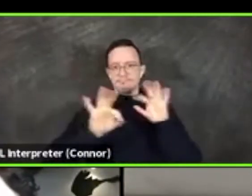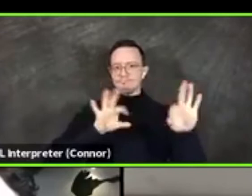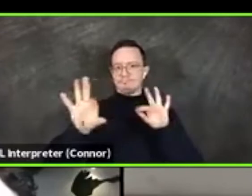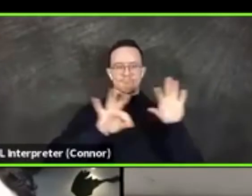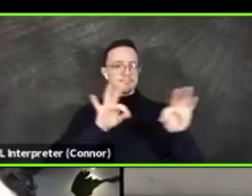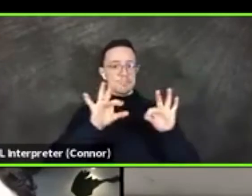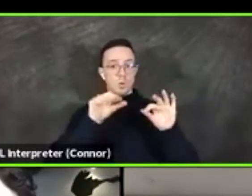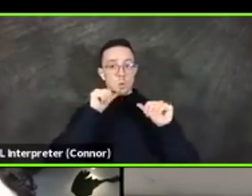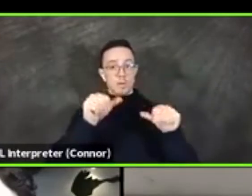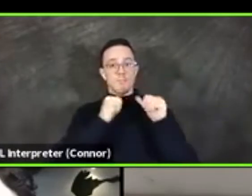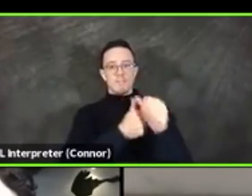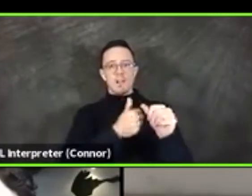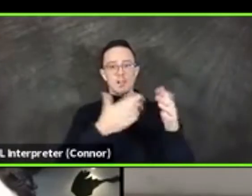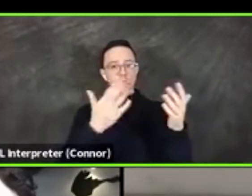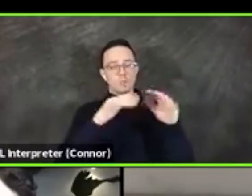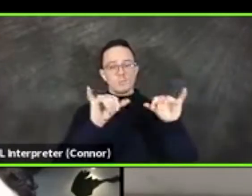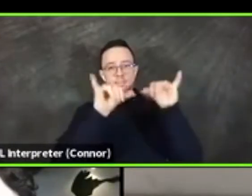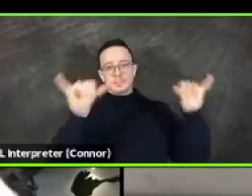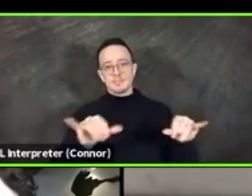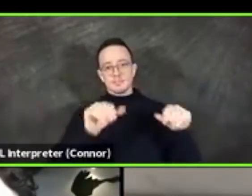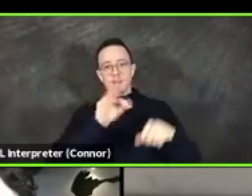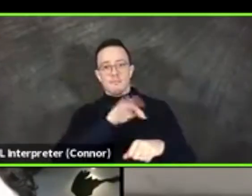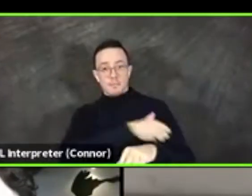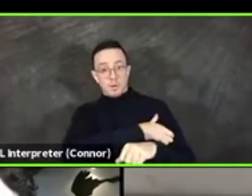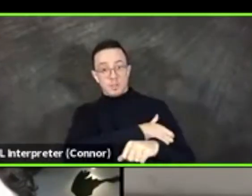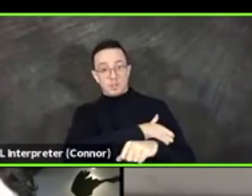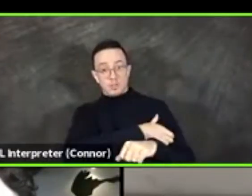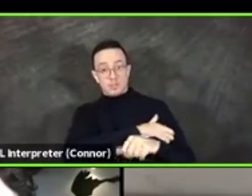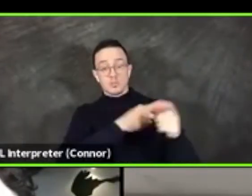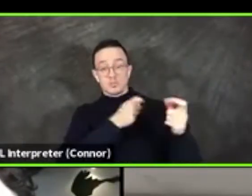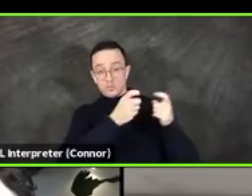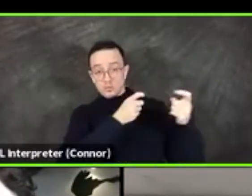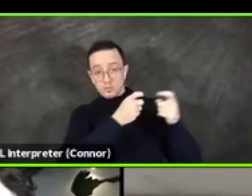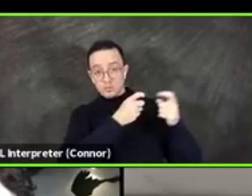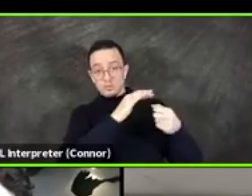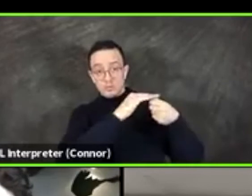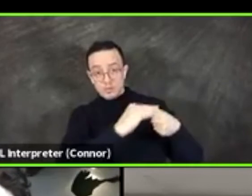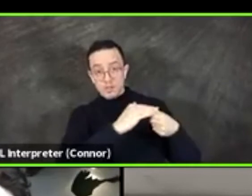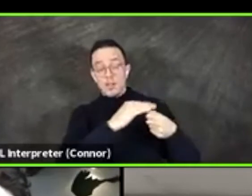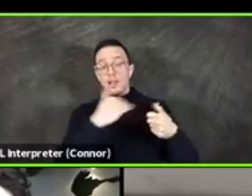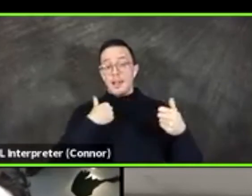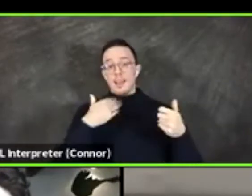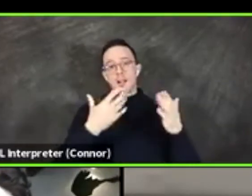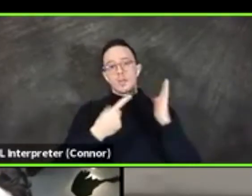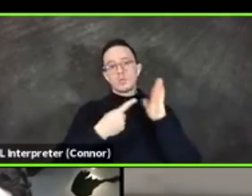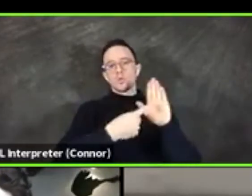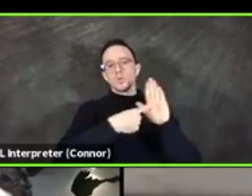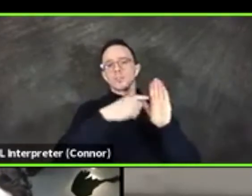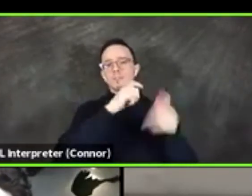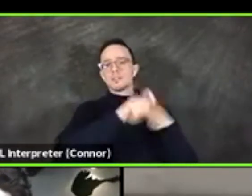AND, ALSO, YOU KNOW, PUTS FORTH, CERTAIN KINDS OF KNOWLEDGES, AND KNOWLEDGE-PRODUCTION,